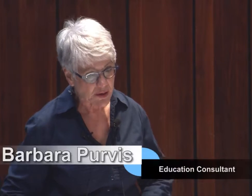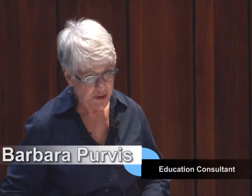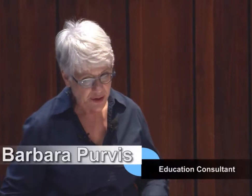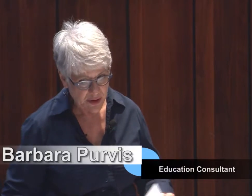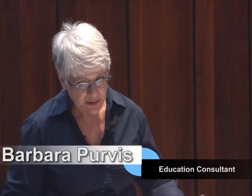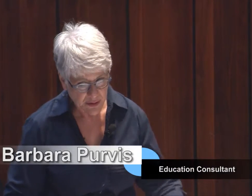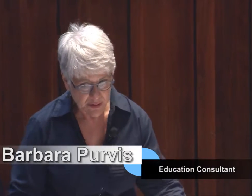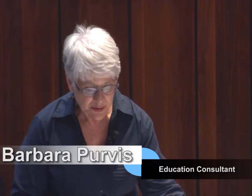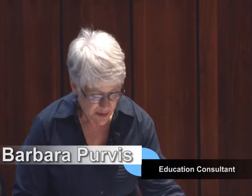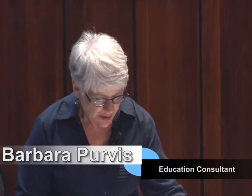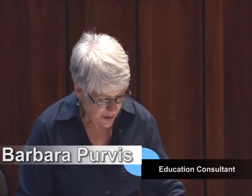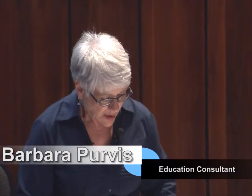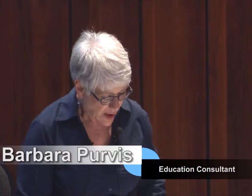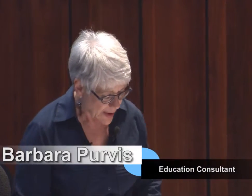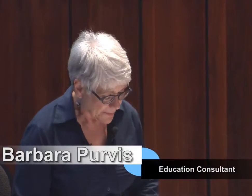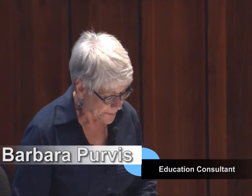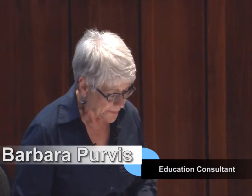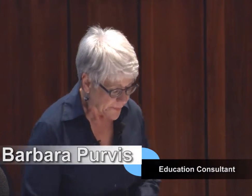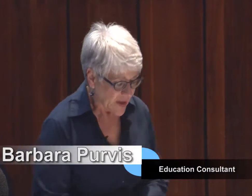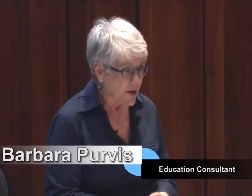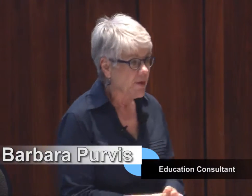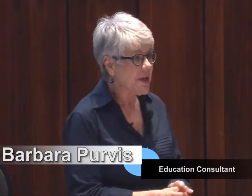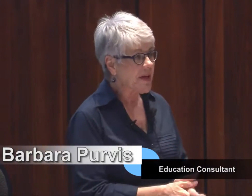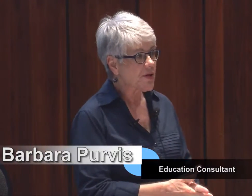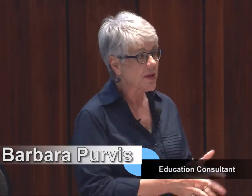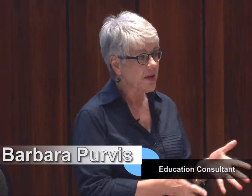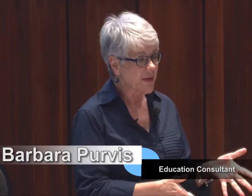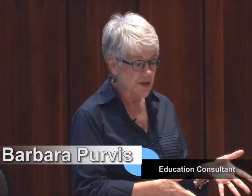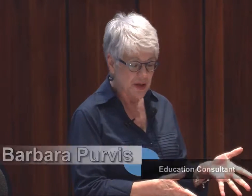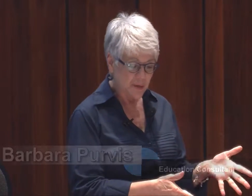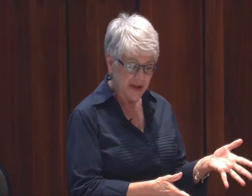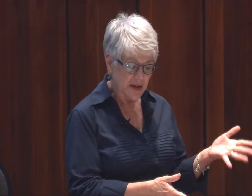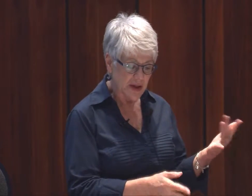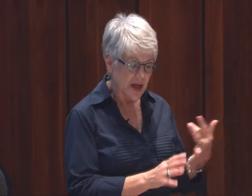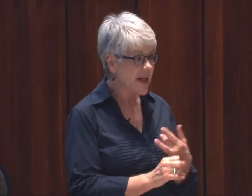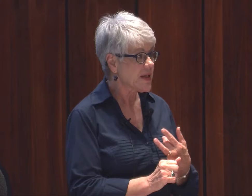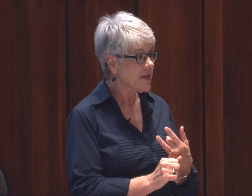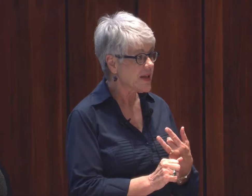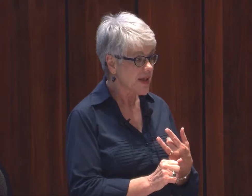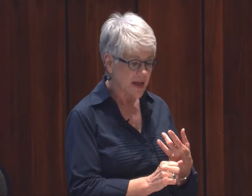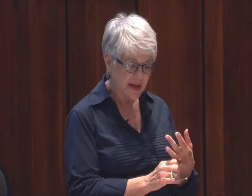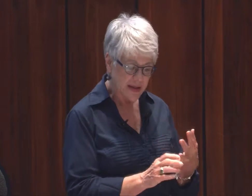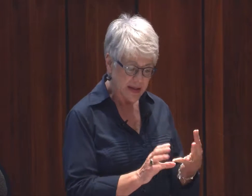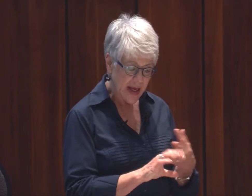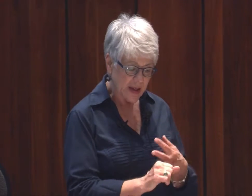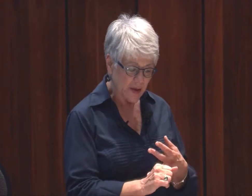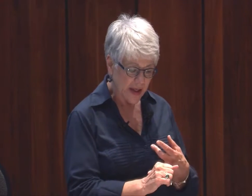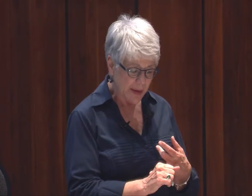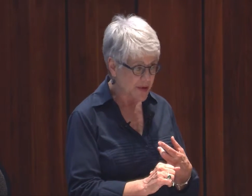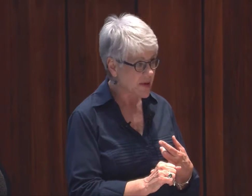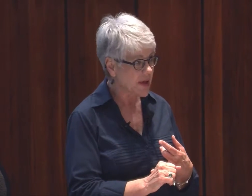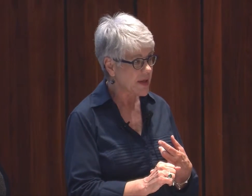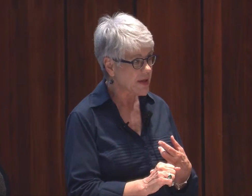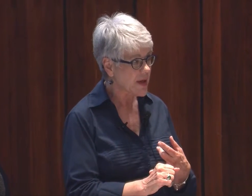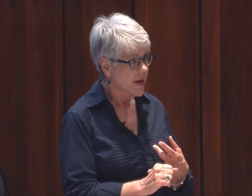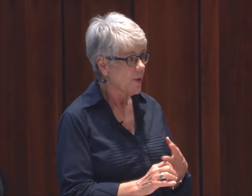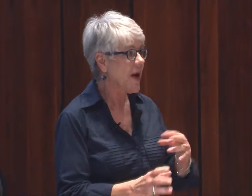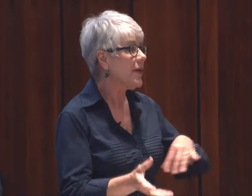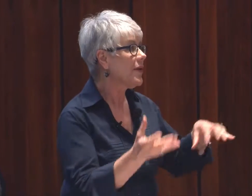literature, routine-based early intervention builds on activity settings and learning opportunities rather than